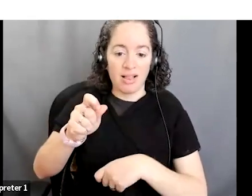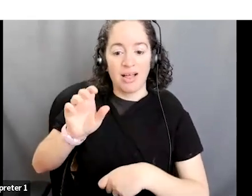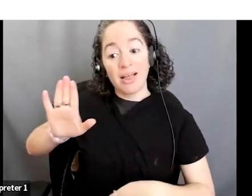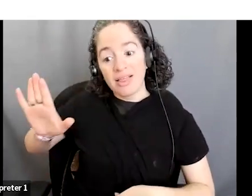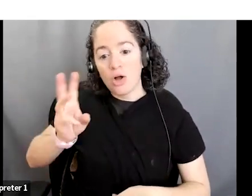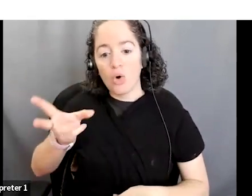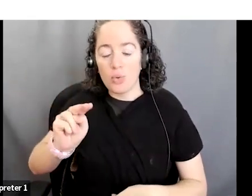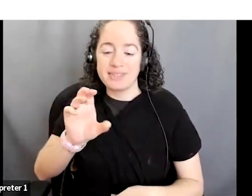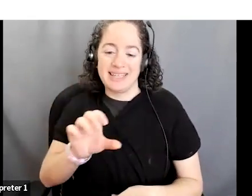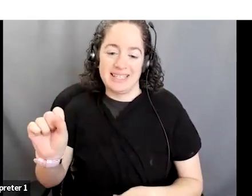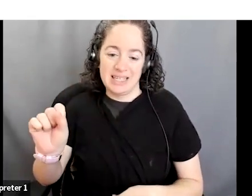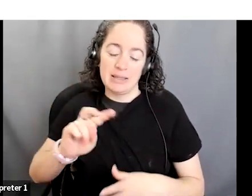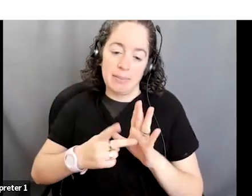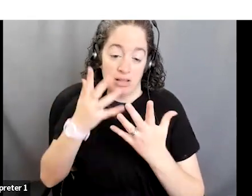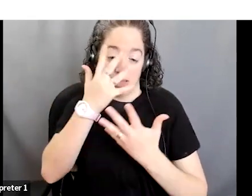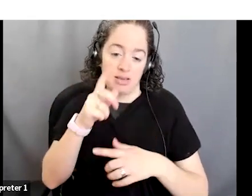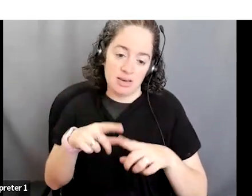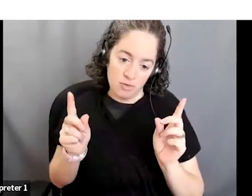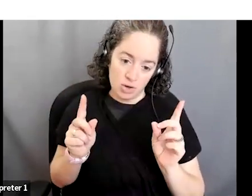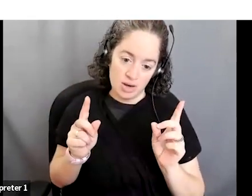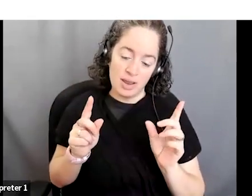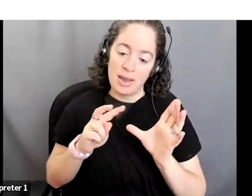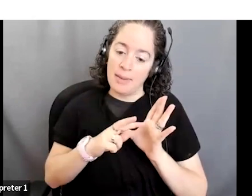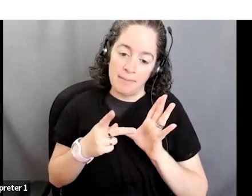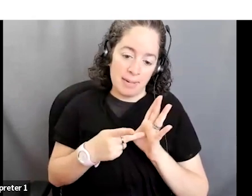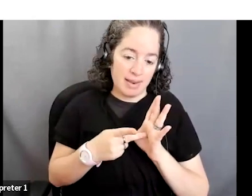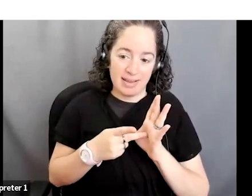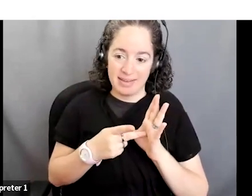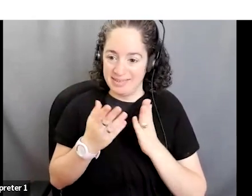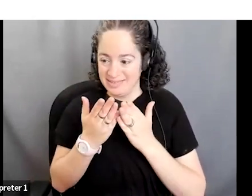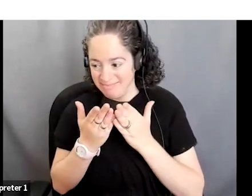different and therefore not match the rest of my site.